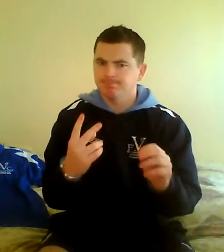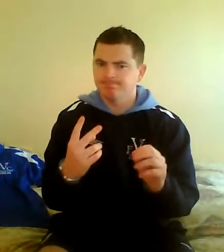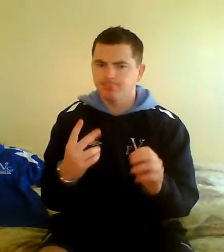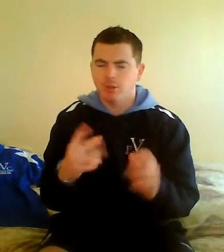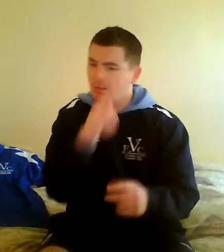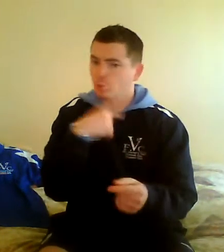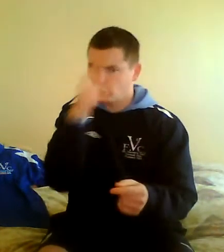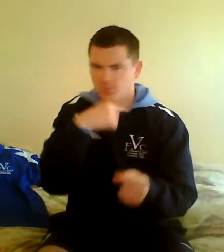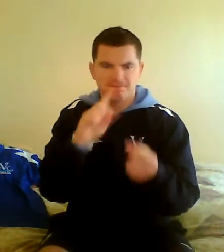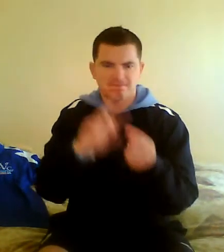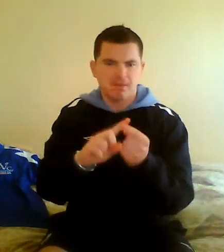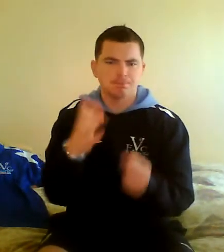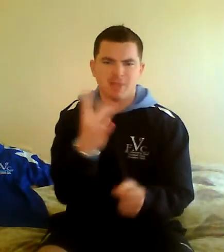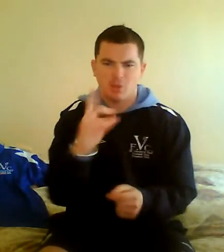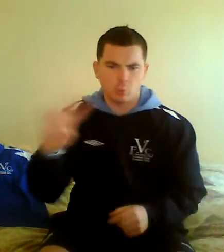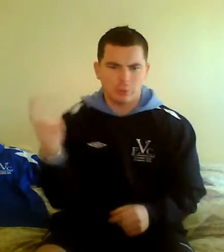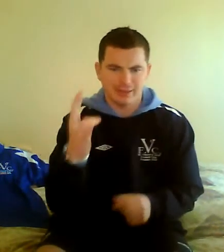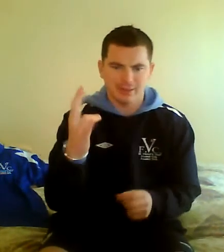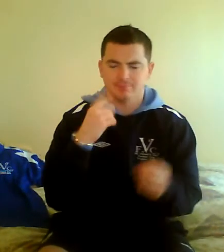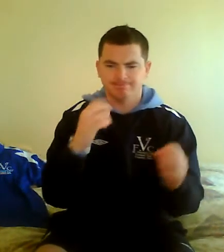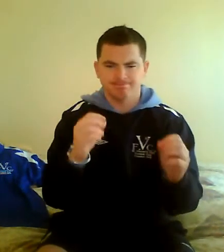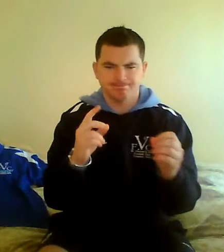However we quickly fought back